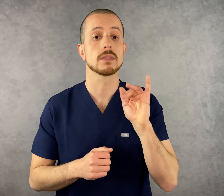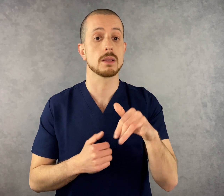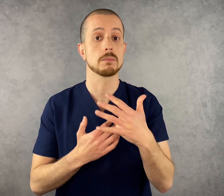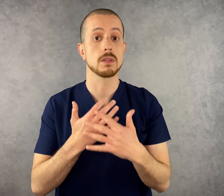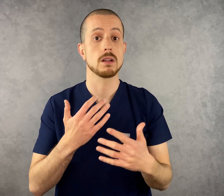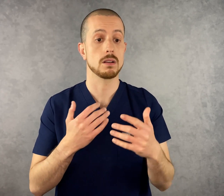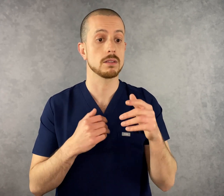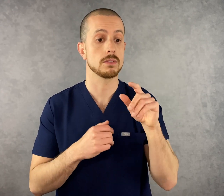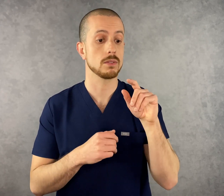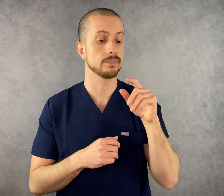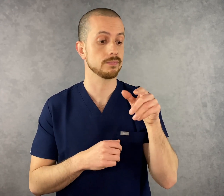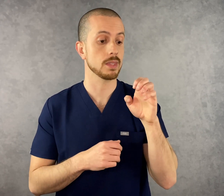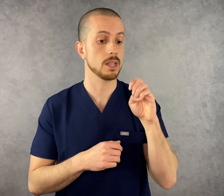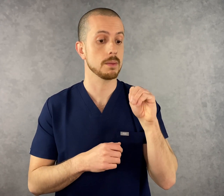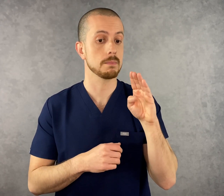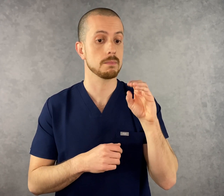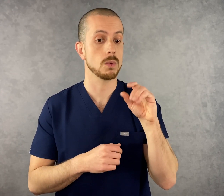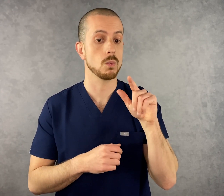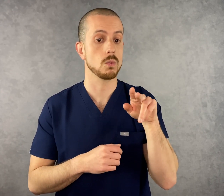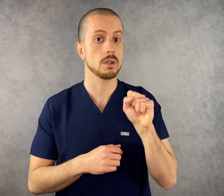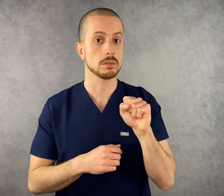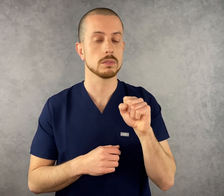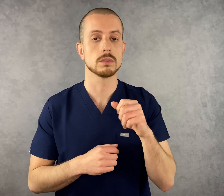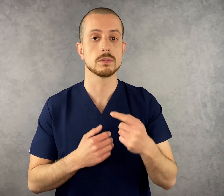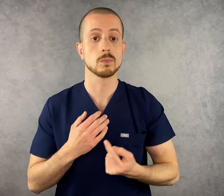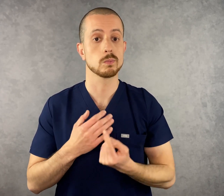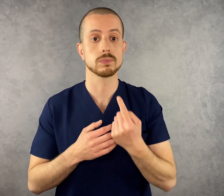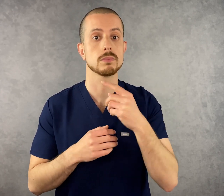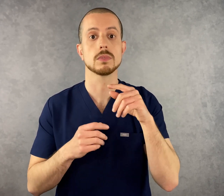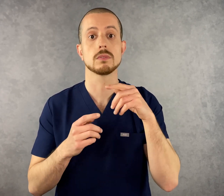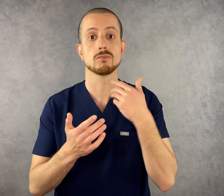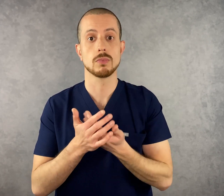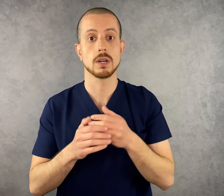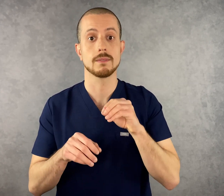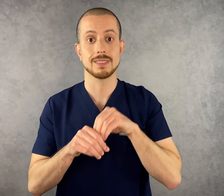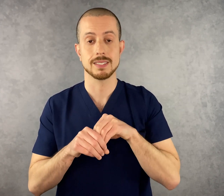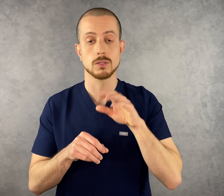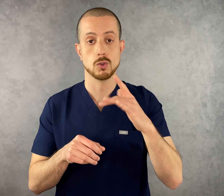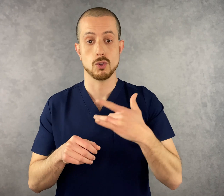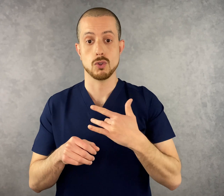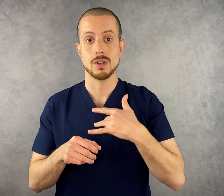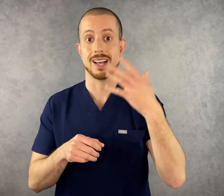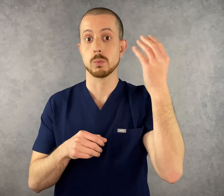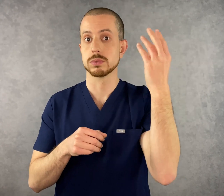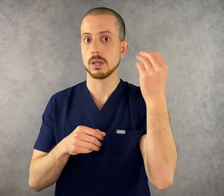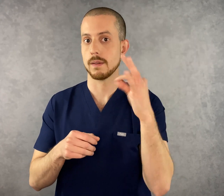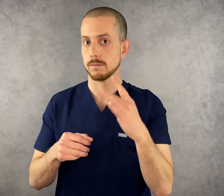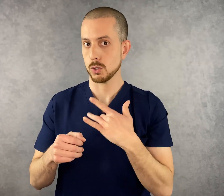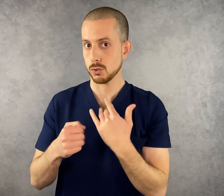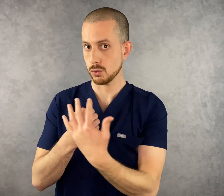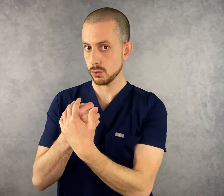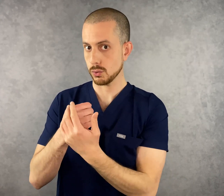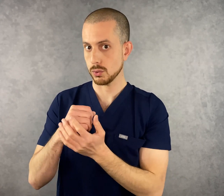If that blood clot, or embolus, travels to the heart, or actually the outside surface of your heart.